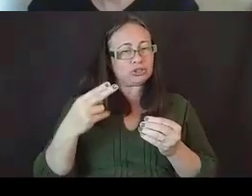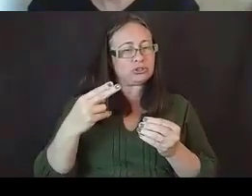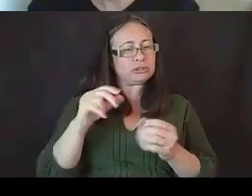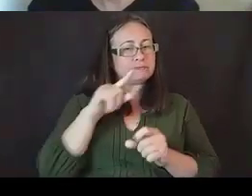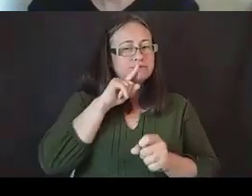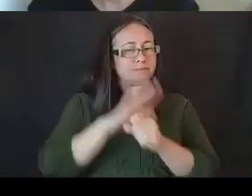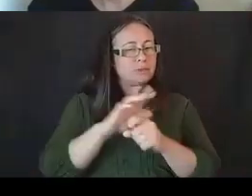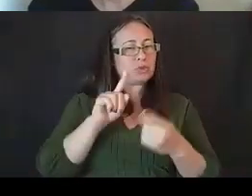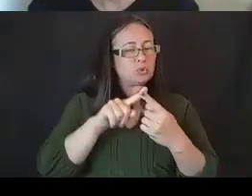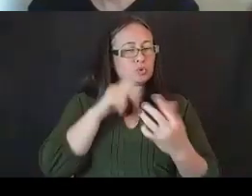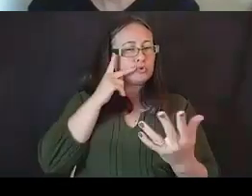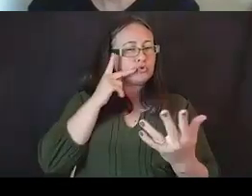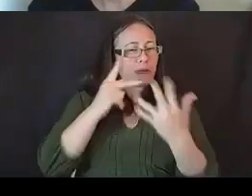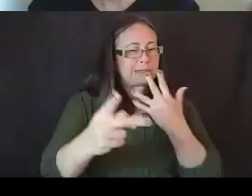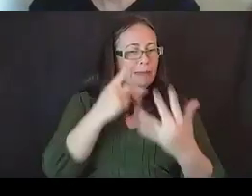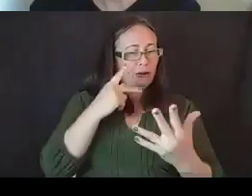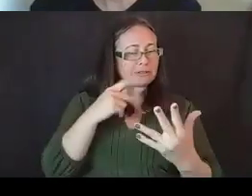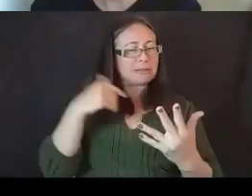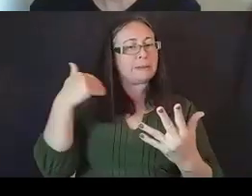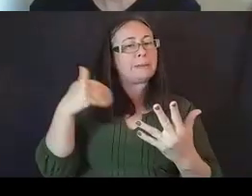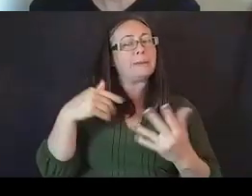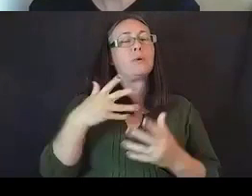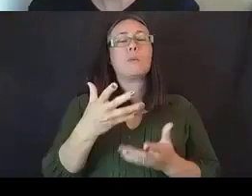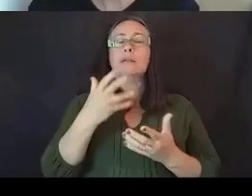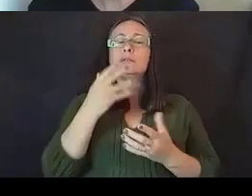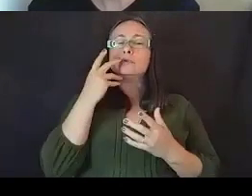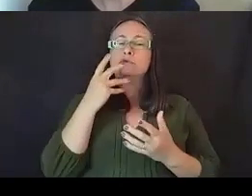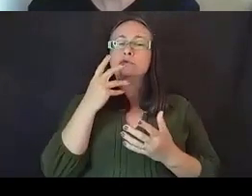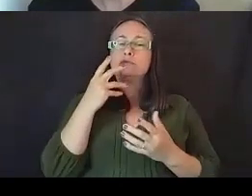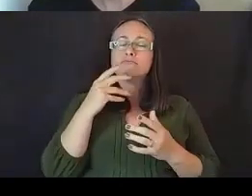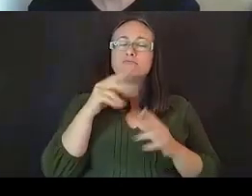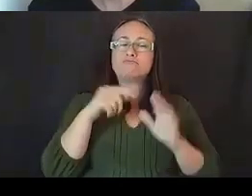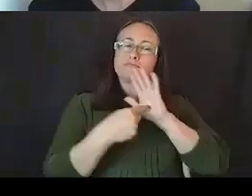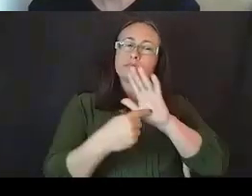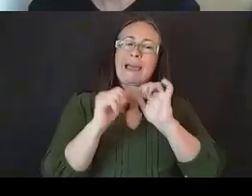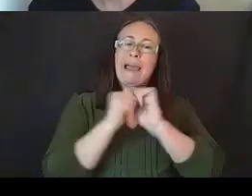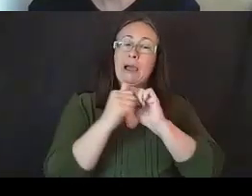and so we want to show you how you can use this tool to understand